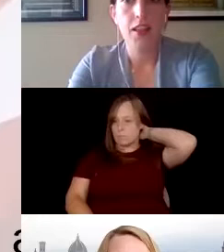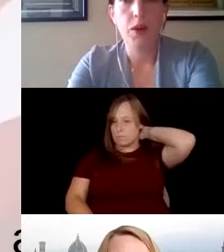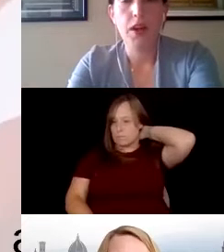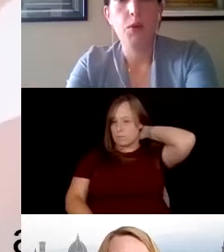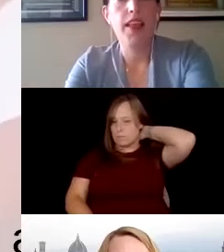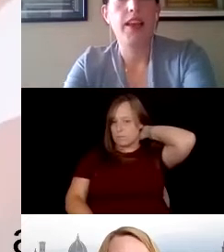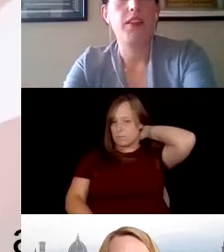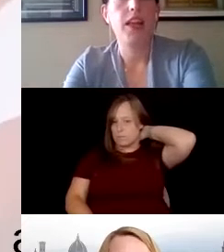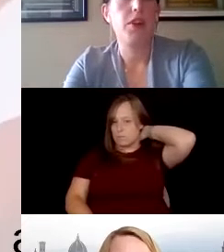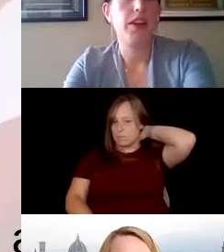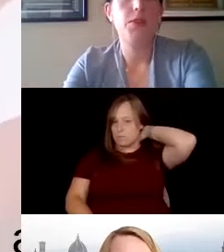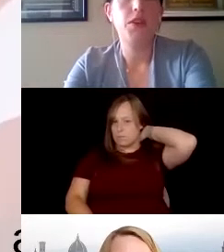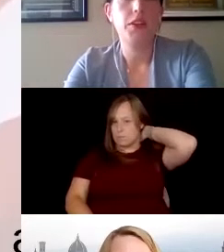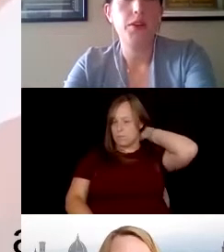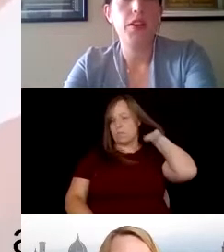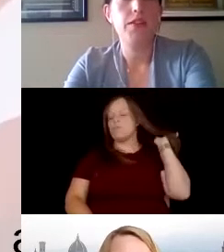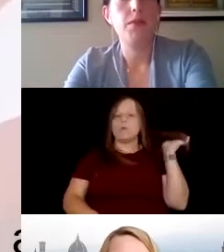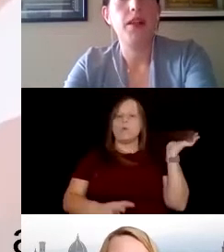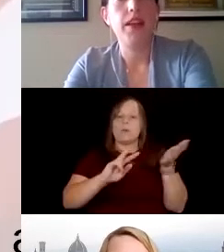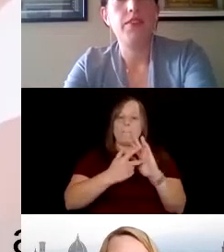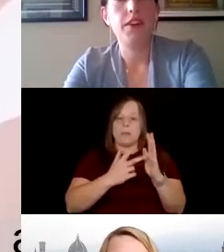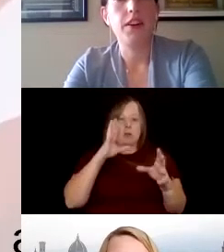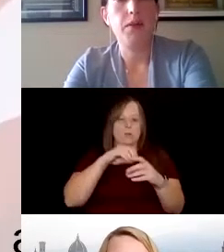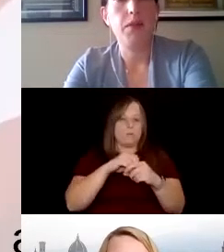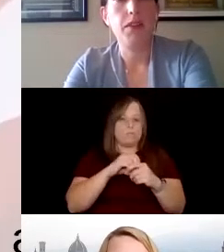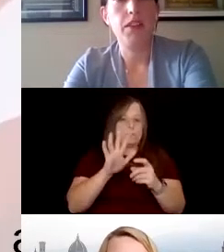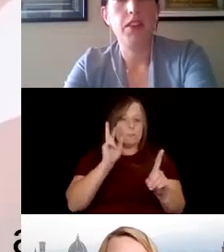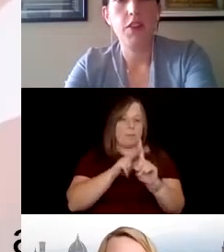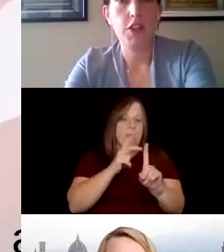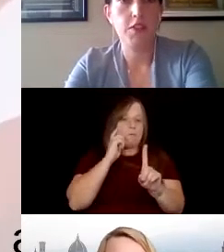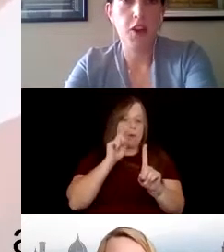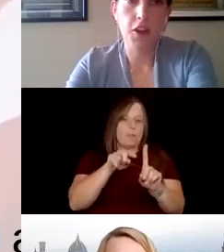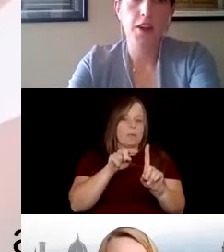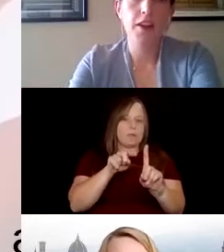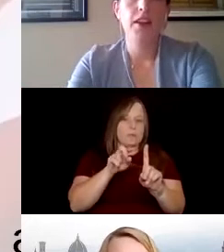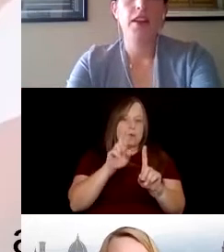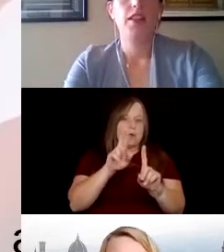And so what is that gonna look like? What are you gonna need to include if you're applying for restoration of honor?